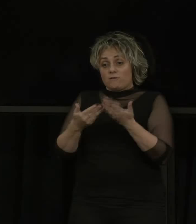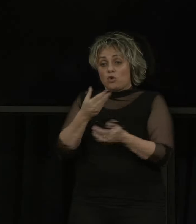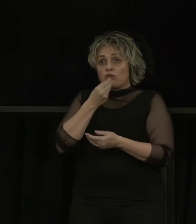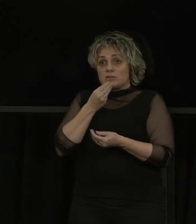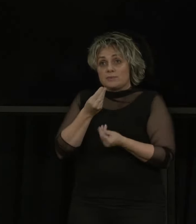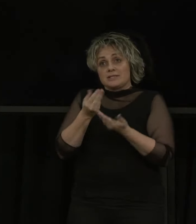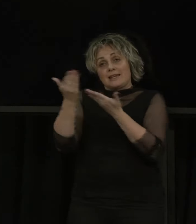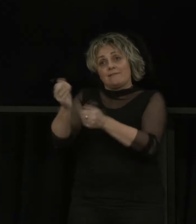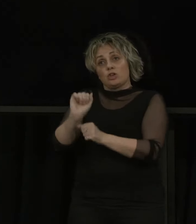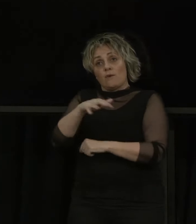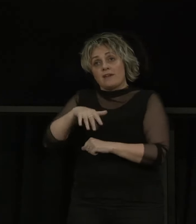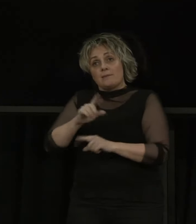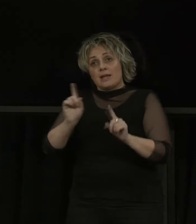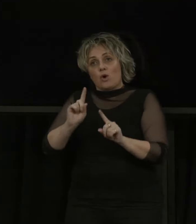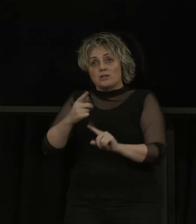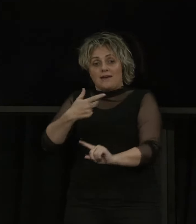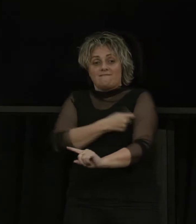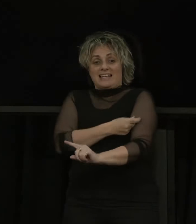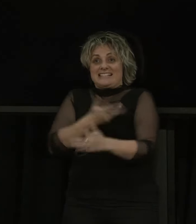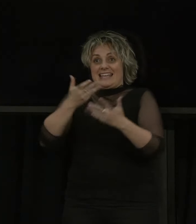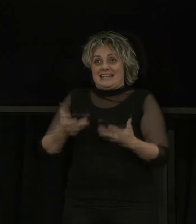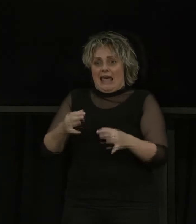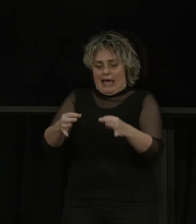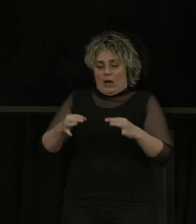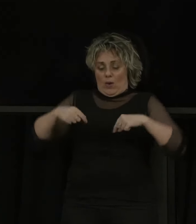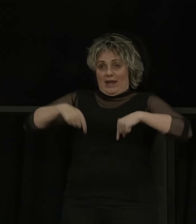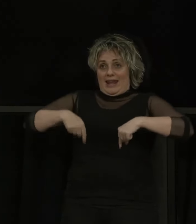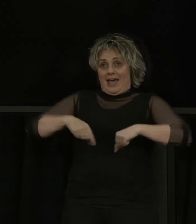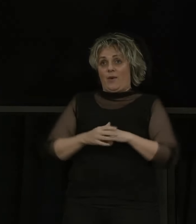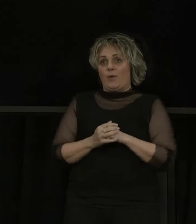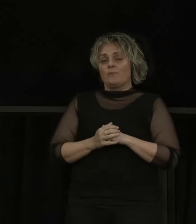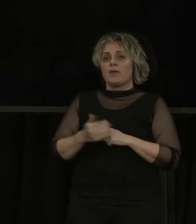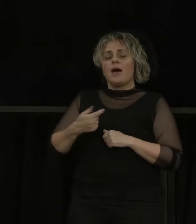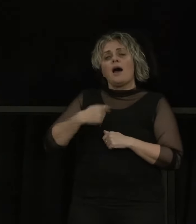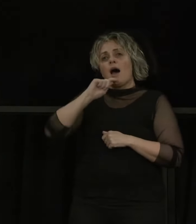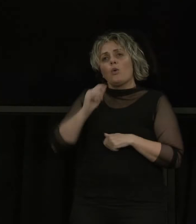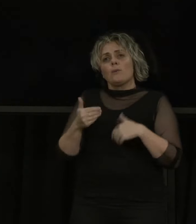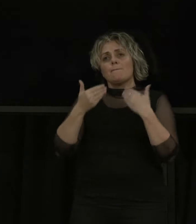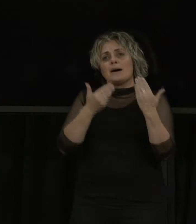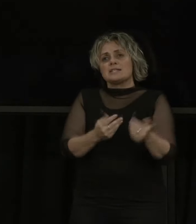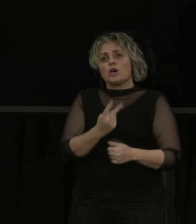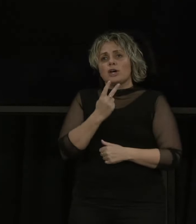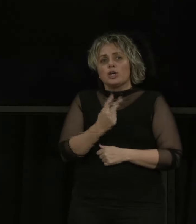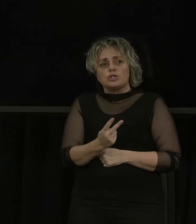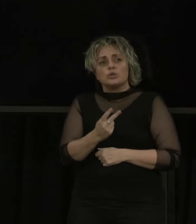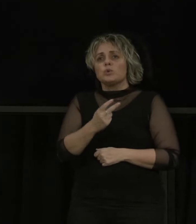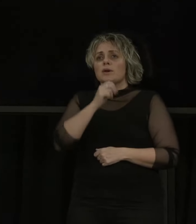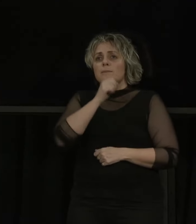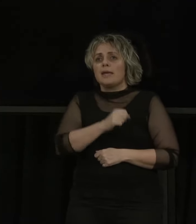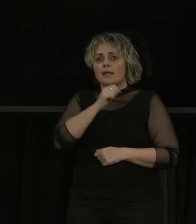and there are nurses and health professionals there who can answer your questions. The best is present to your family this year is to bring forward your vaccination